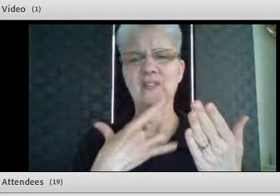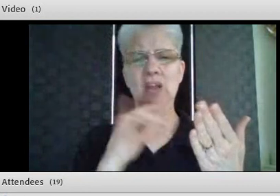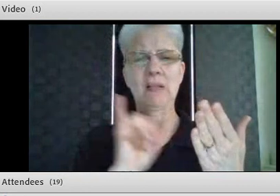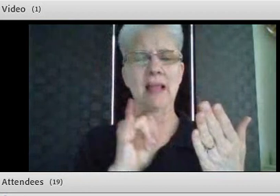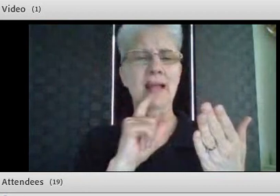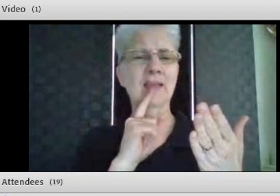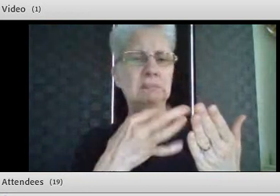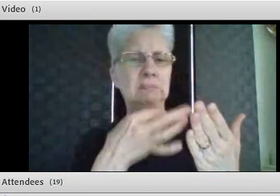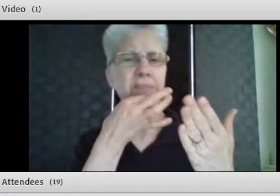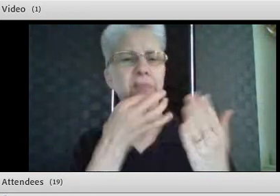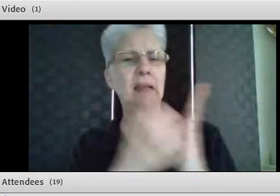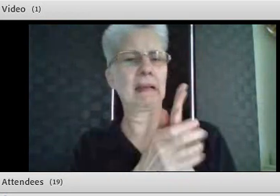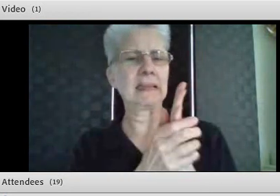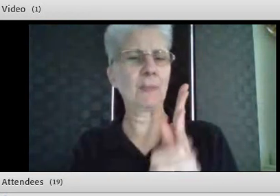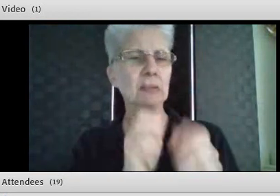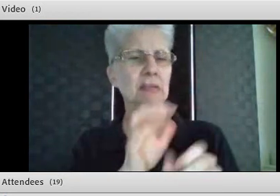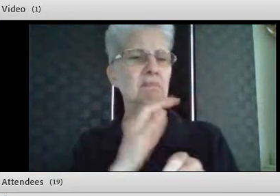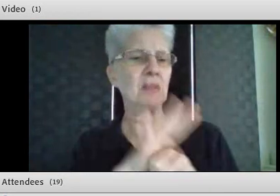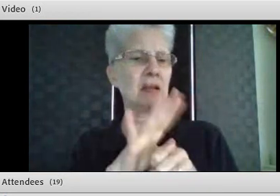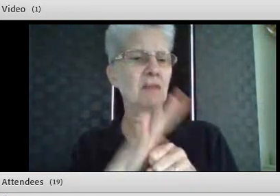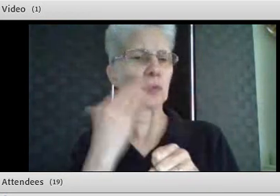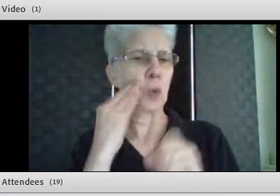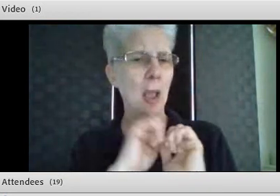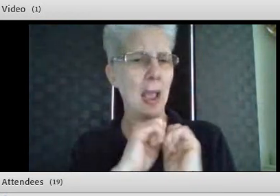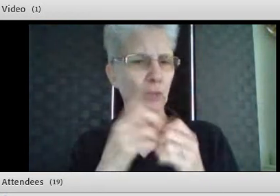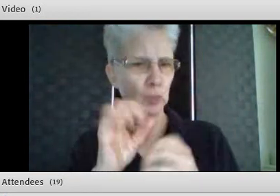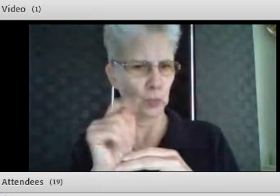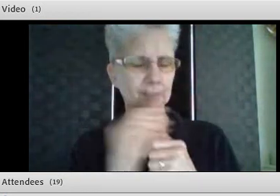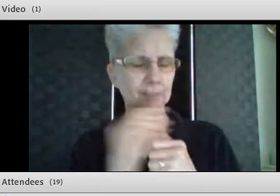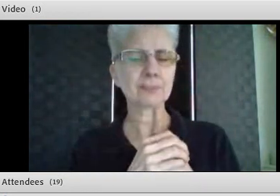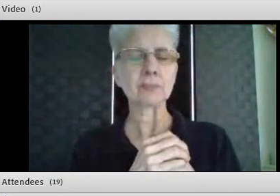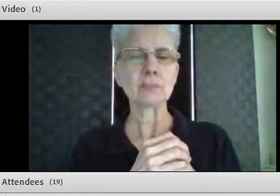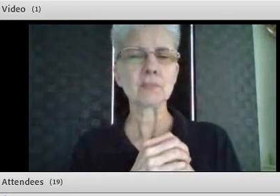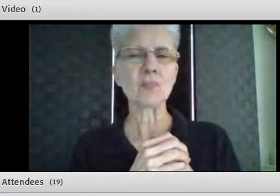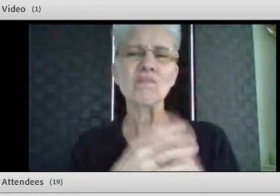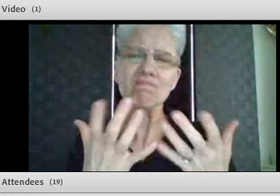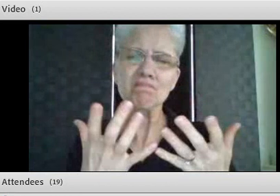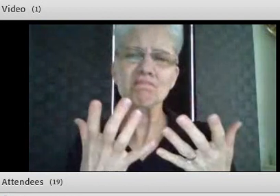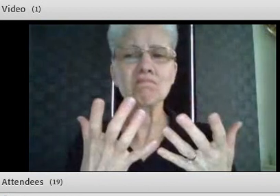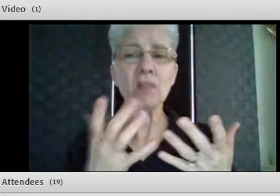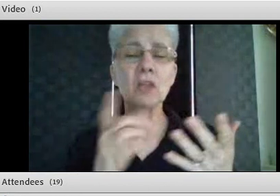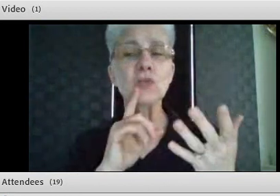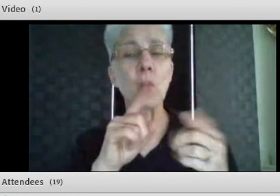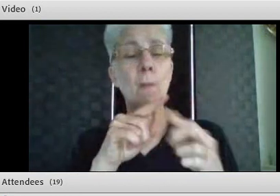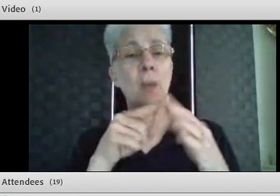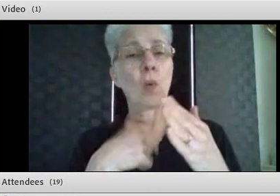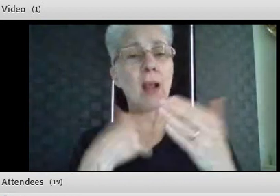they are experienced enough or know enough to do it, and sure, but what I'm here to tell you